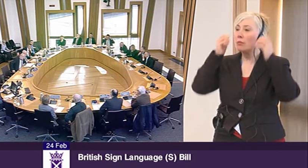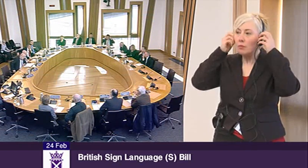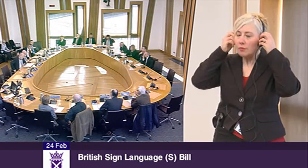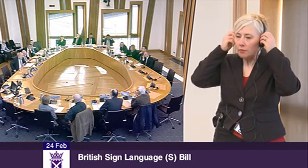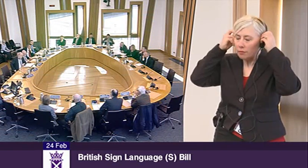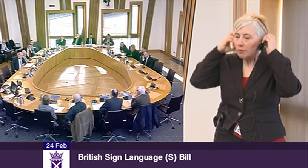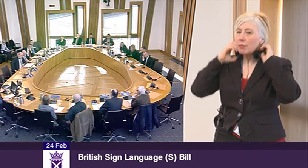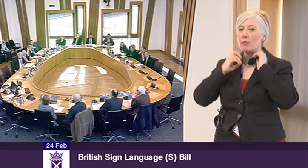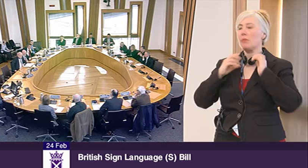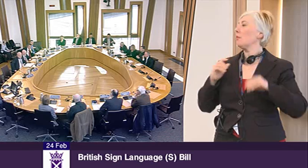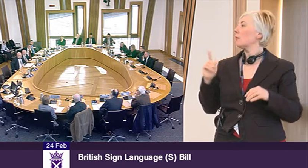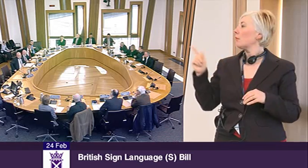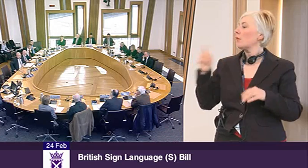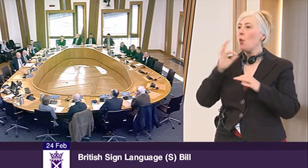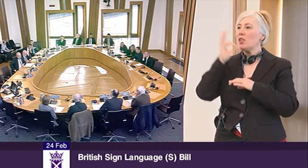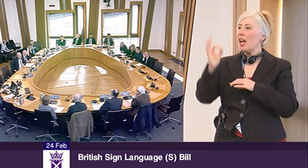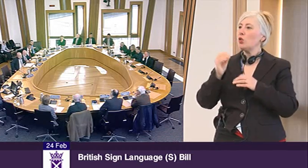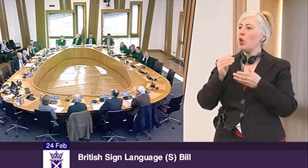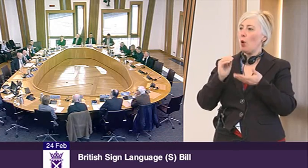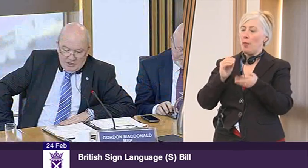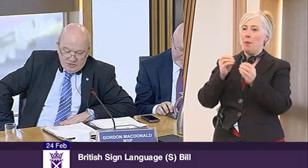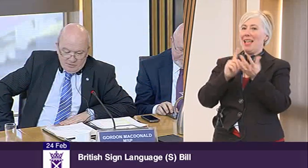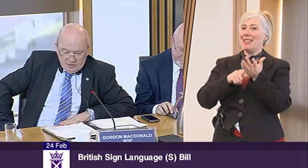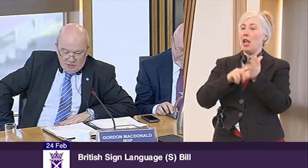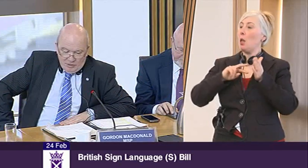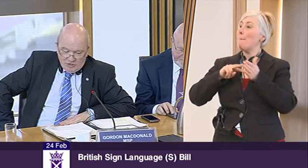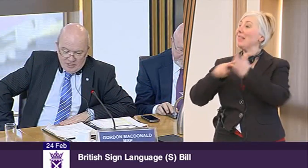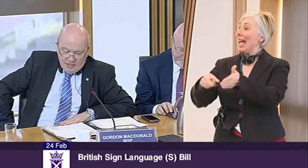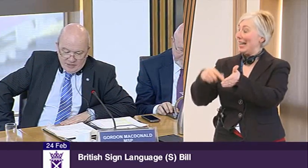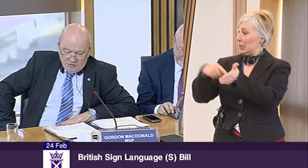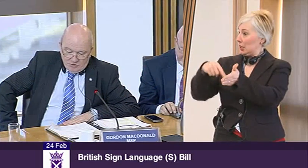Gordon MacDonald: I will ask about the content of BSL plans. My questions are similar to